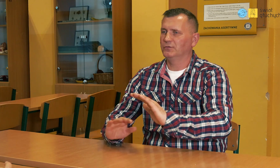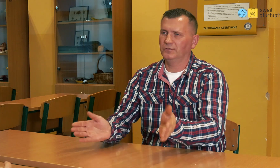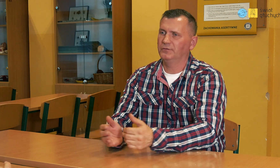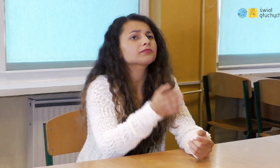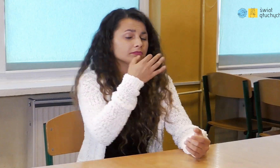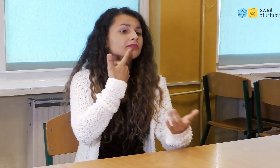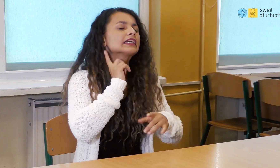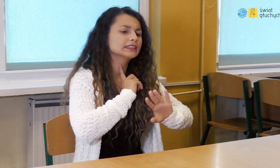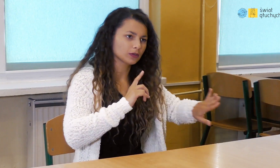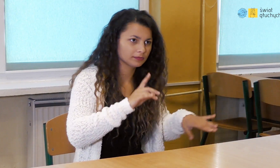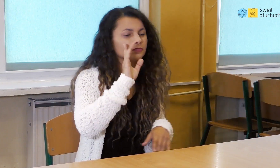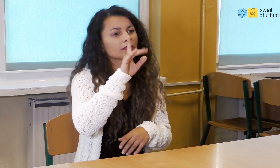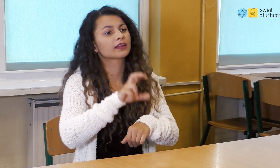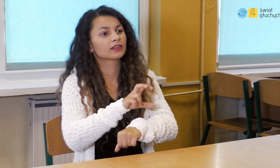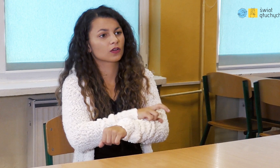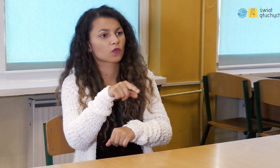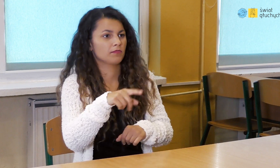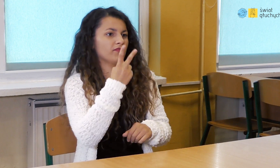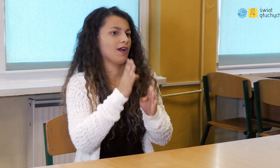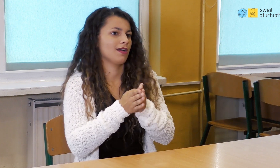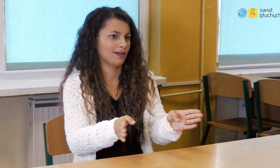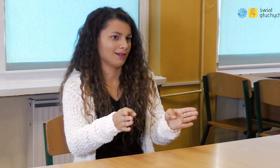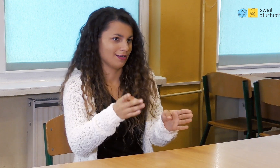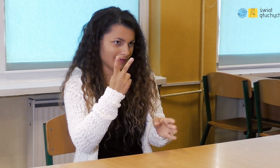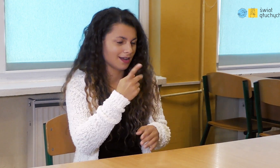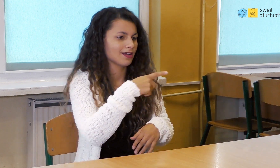In technical school, there were two exams —